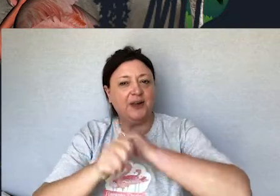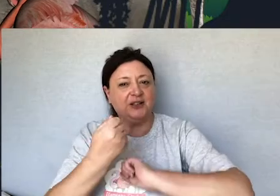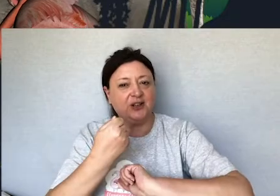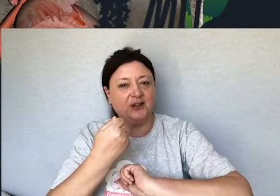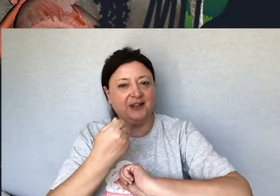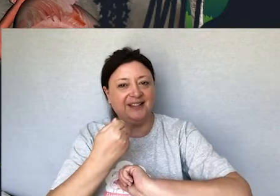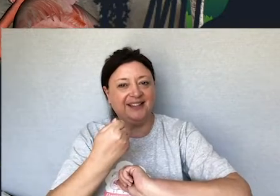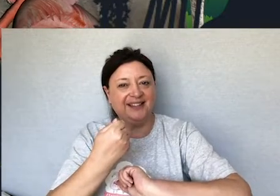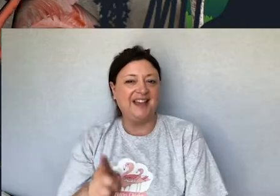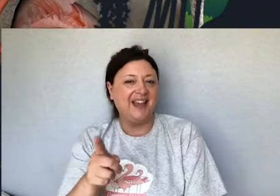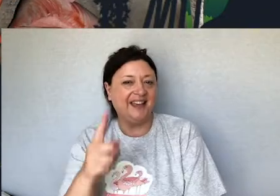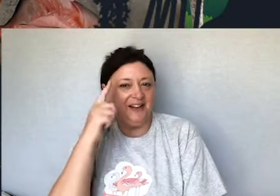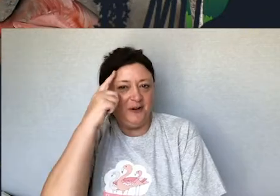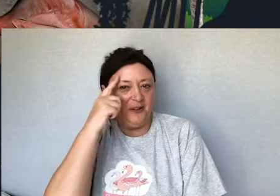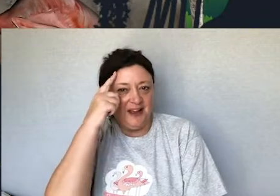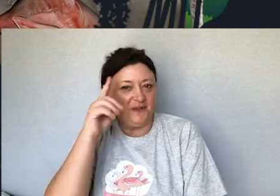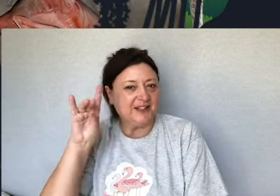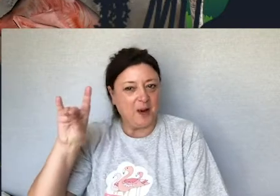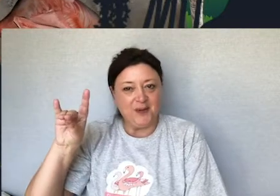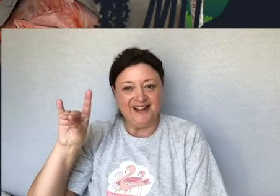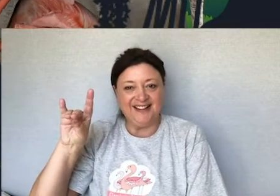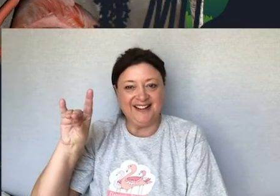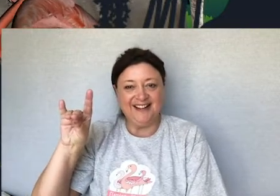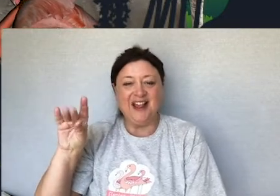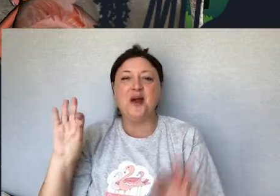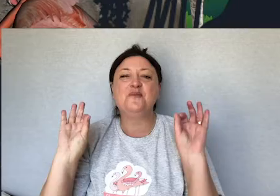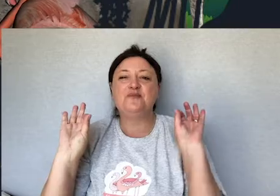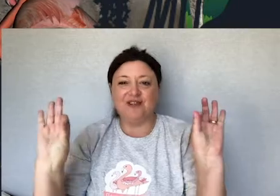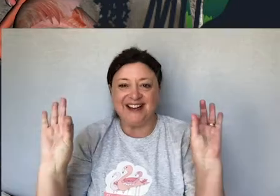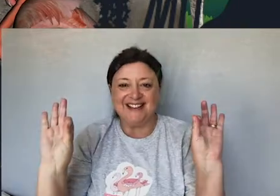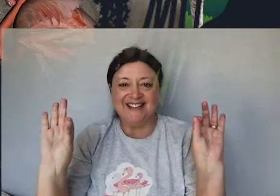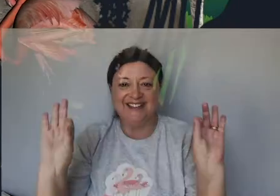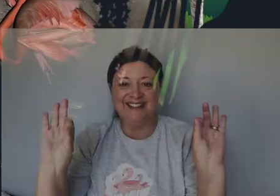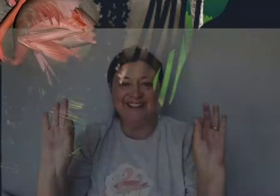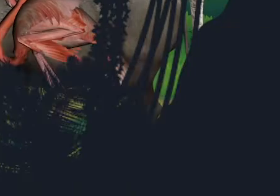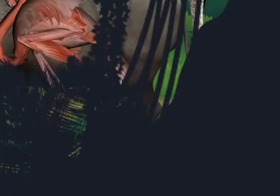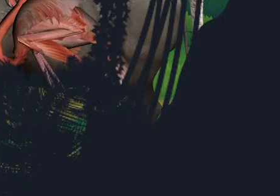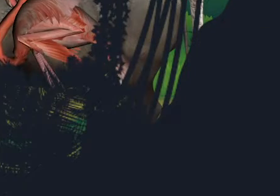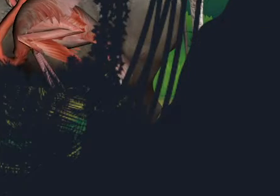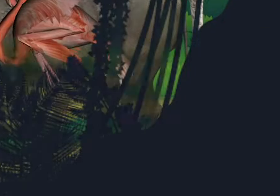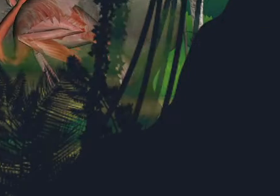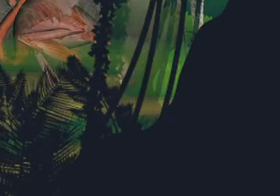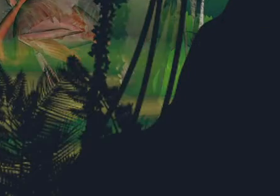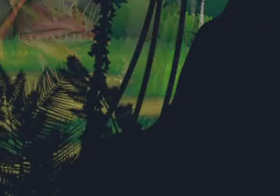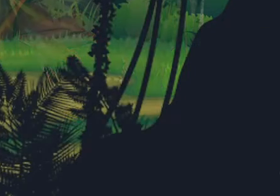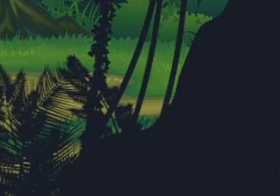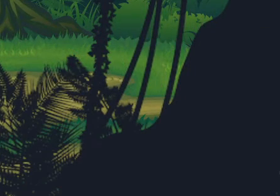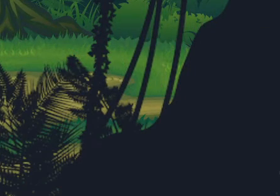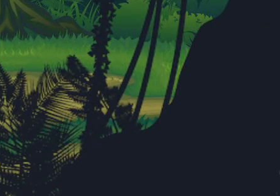you turn them into? Can you think of some? Brilliant! Now all together we are going